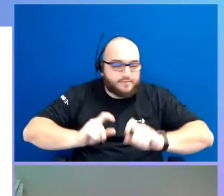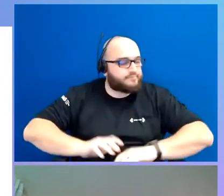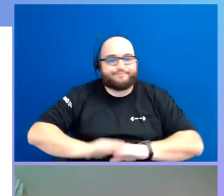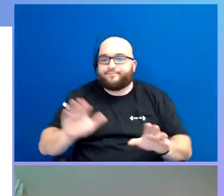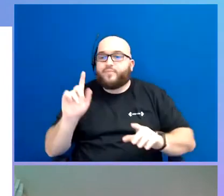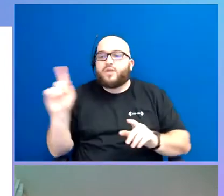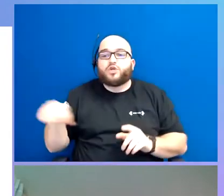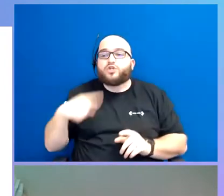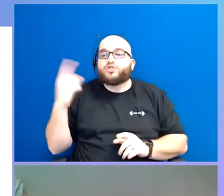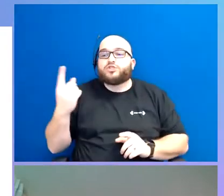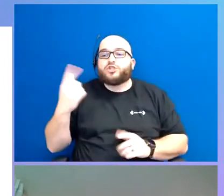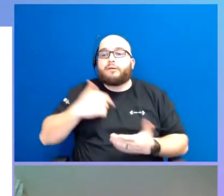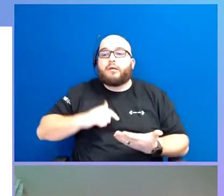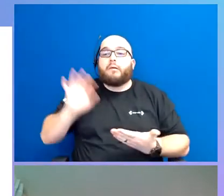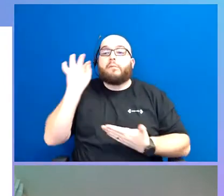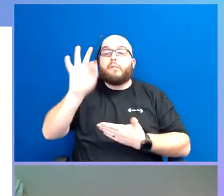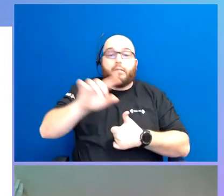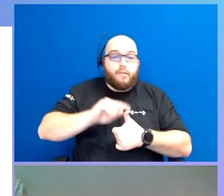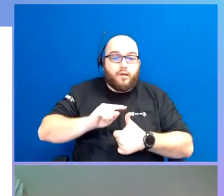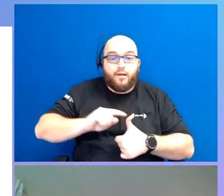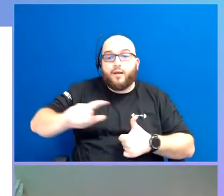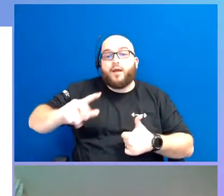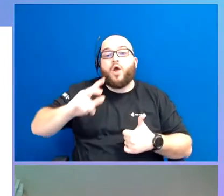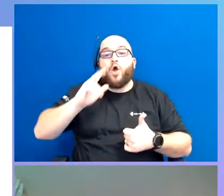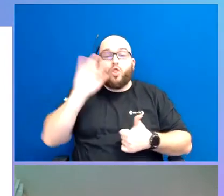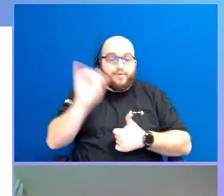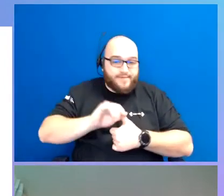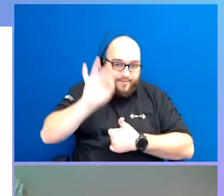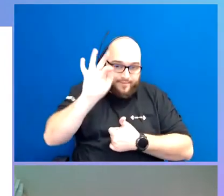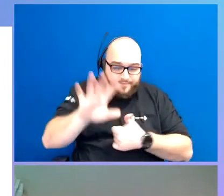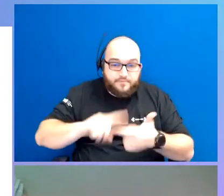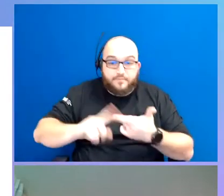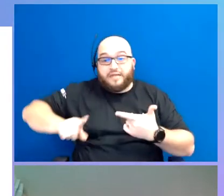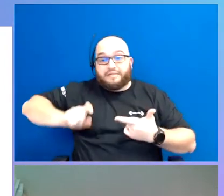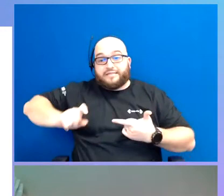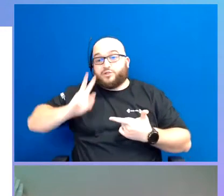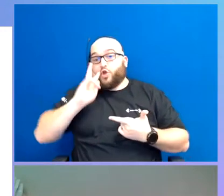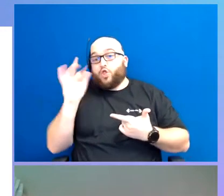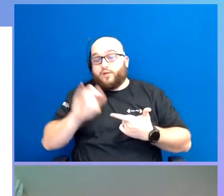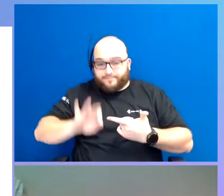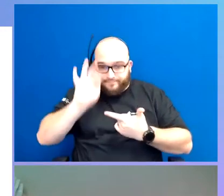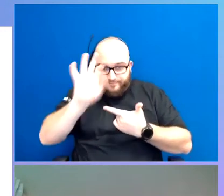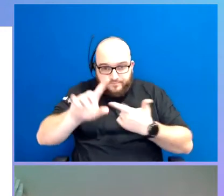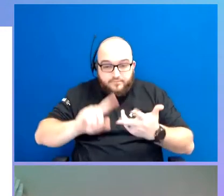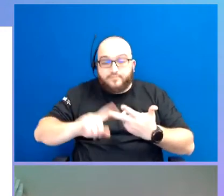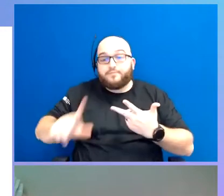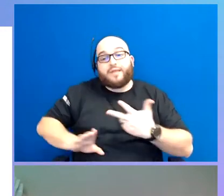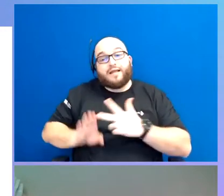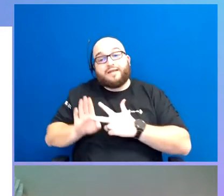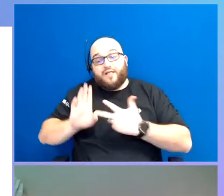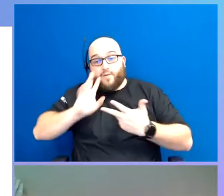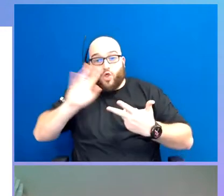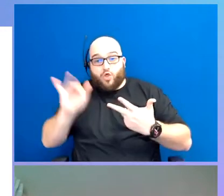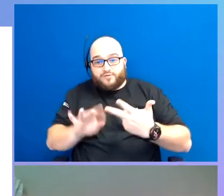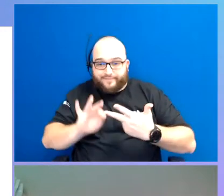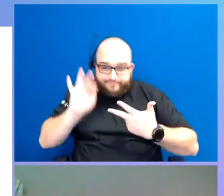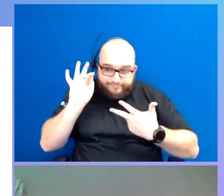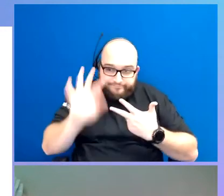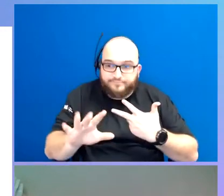what testing looks like. Um uh, what development looks like in